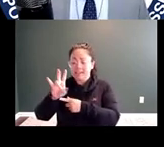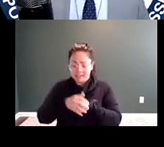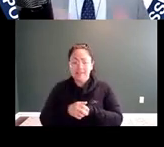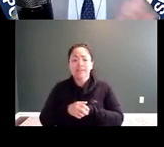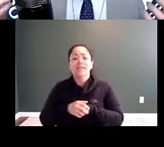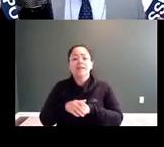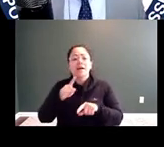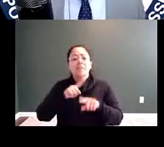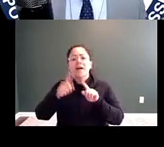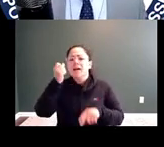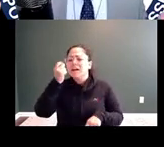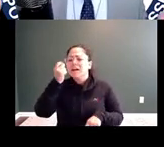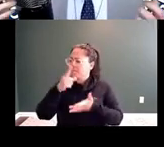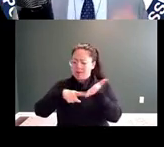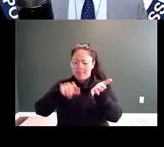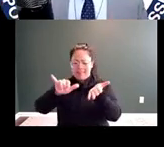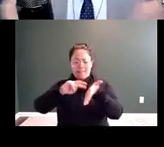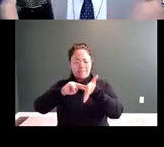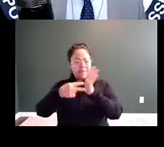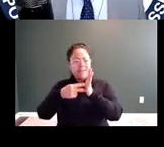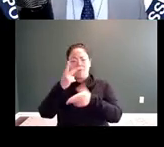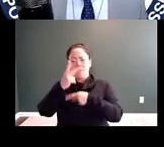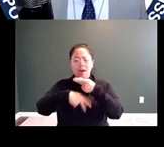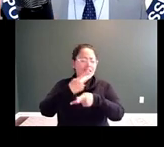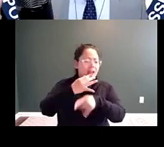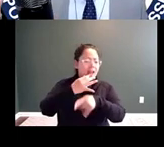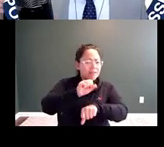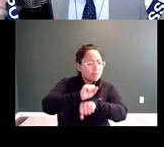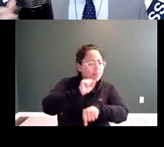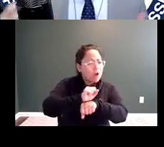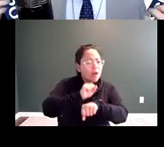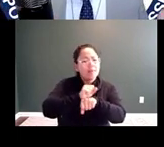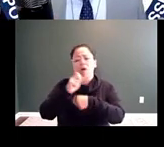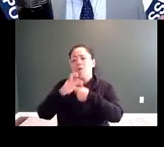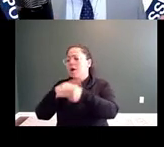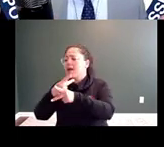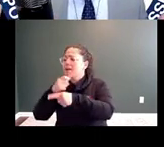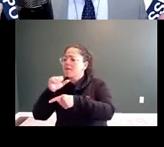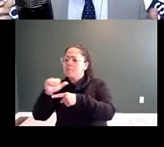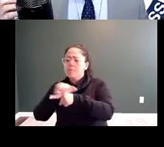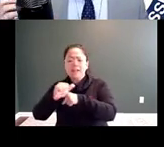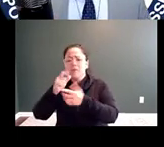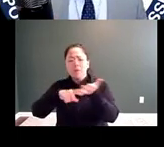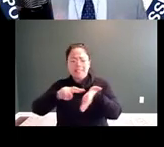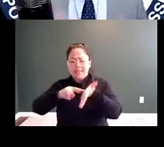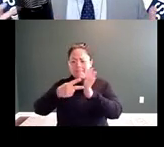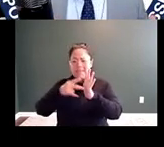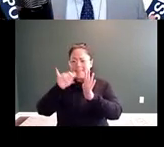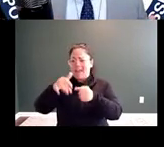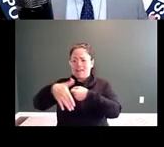but what does that cover? What kind of employment, you know, practices does that actually cover? And I'm here to tell you